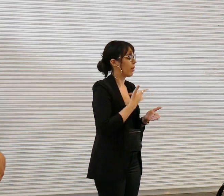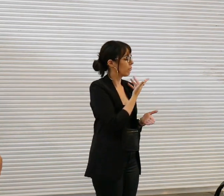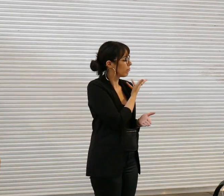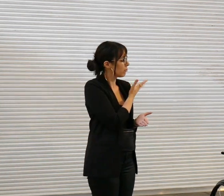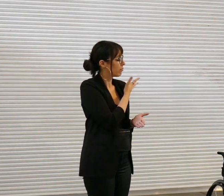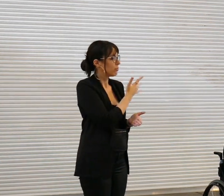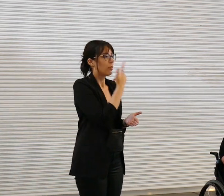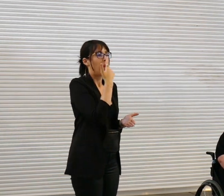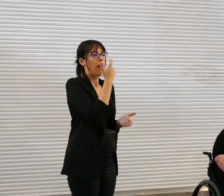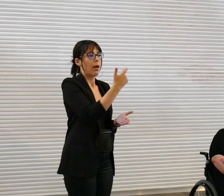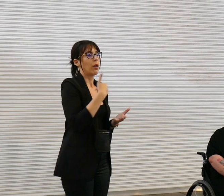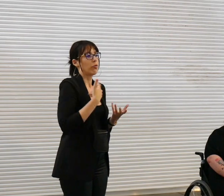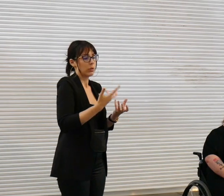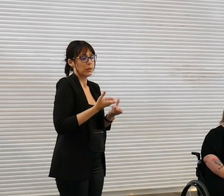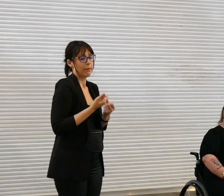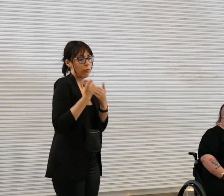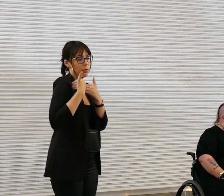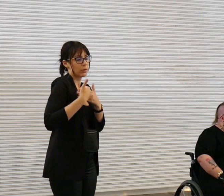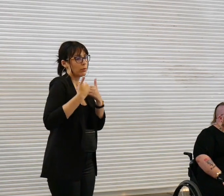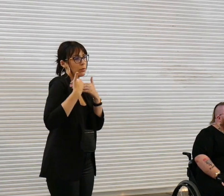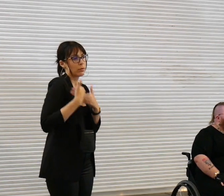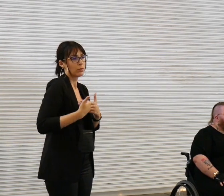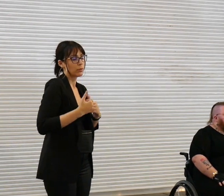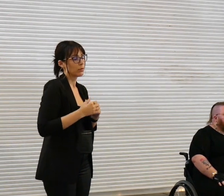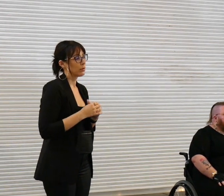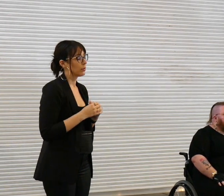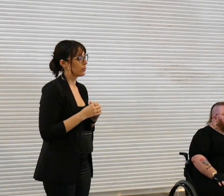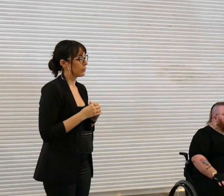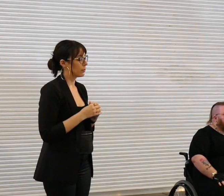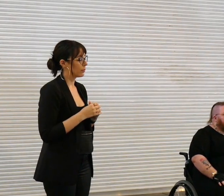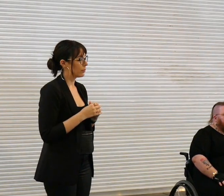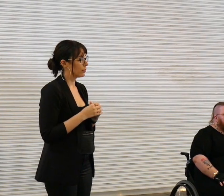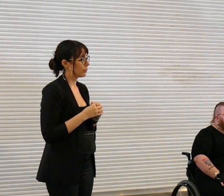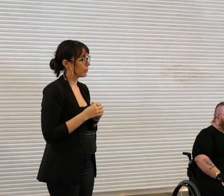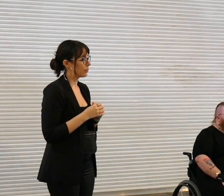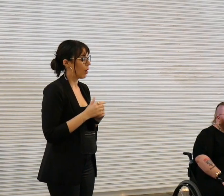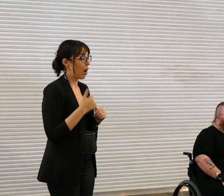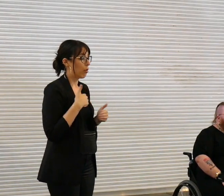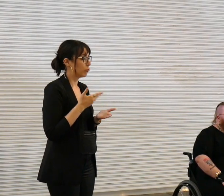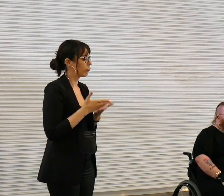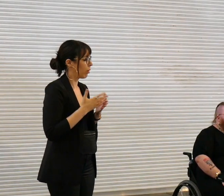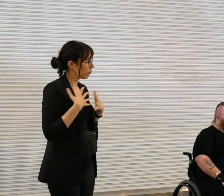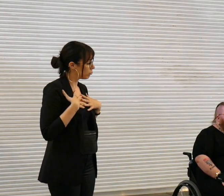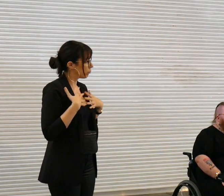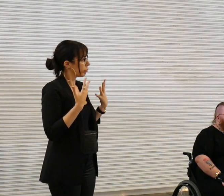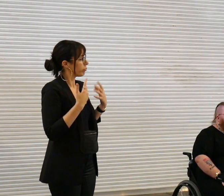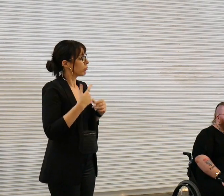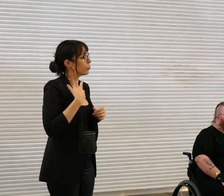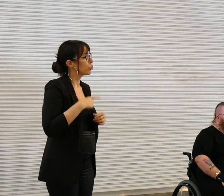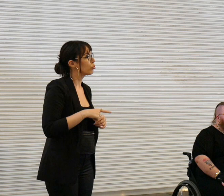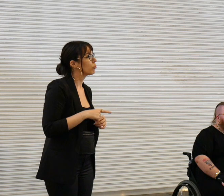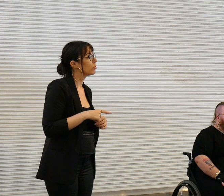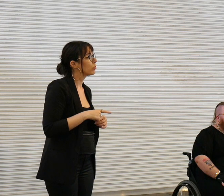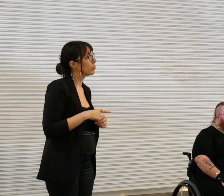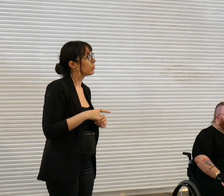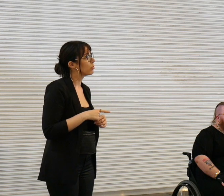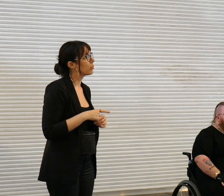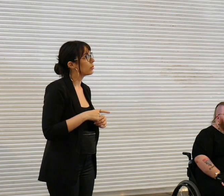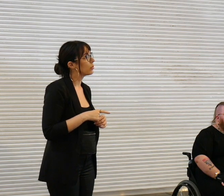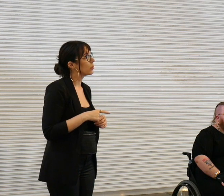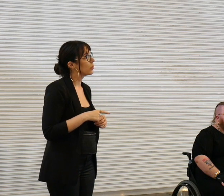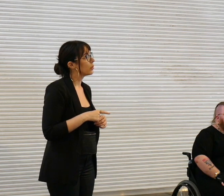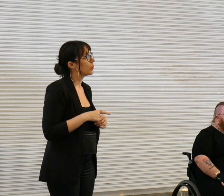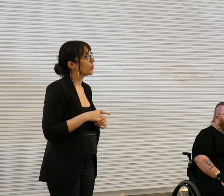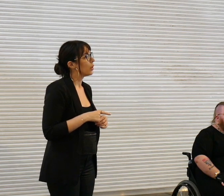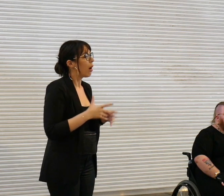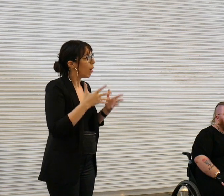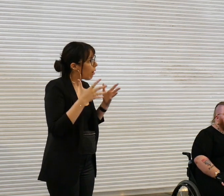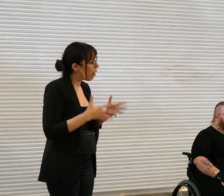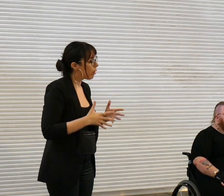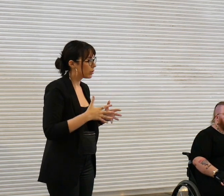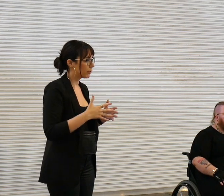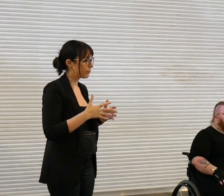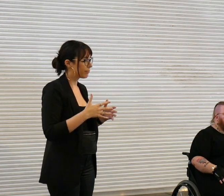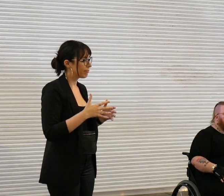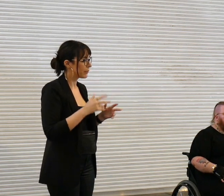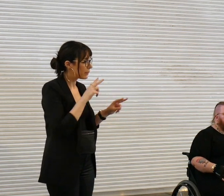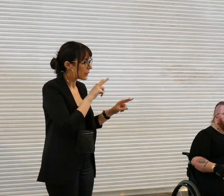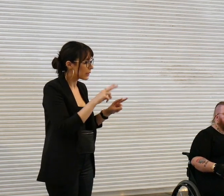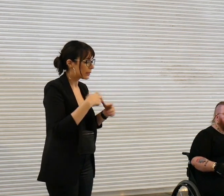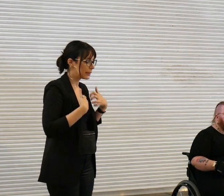and privileged to have this residency I've been astounded by the amount of enthusiasm and encouragement that I've